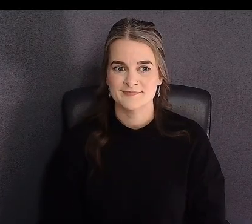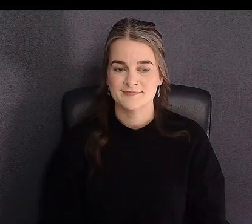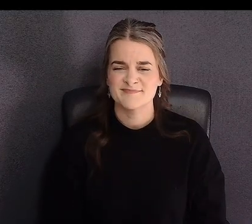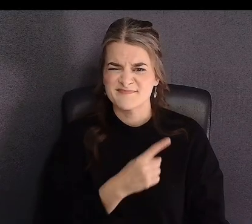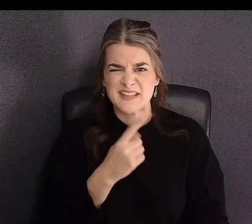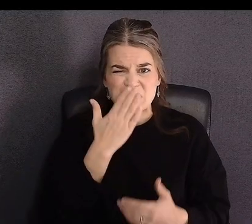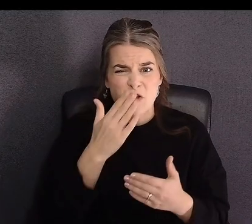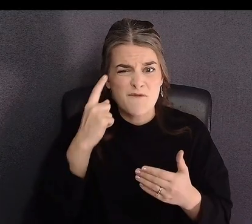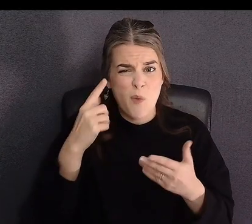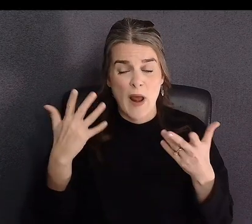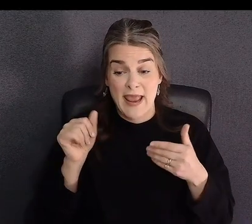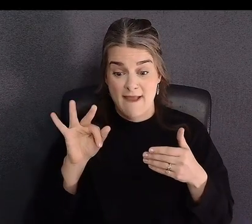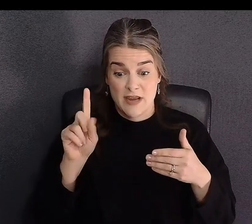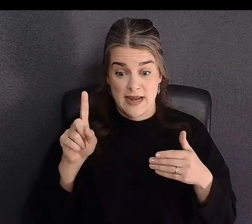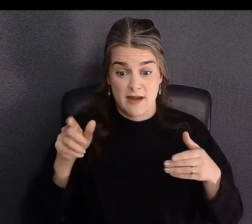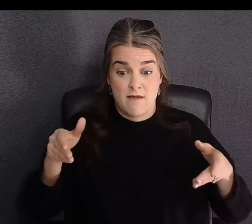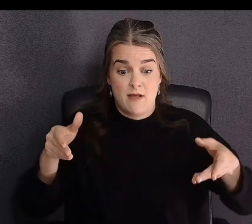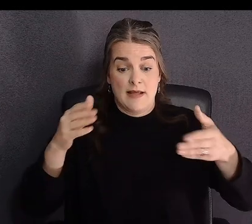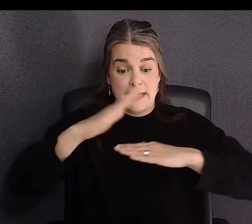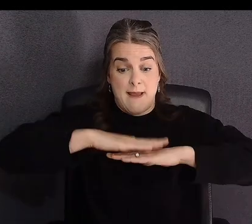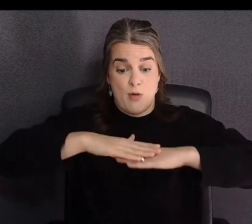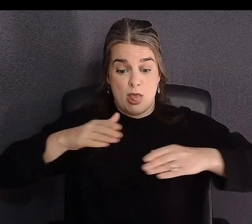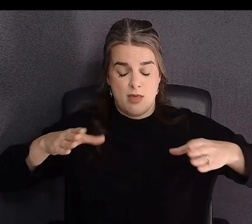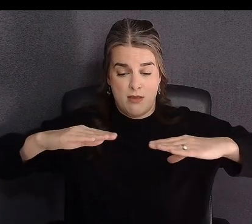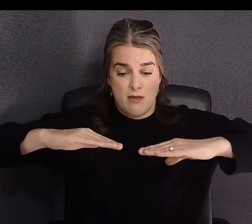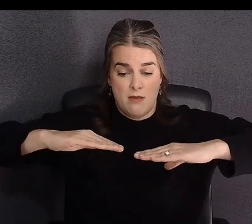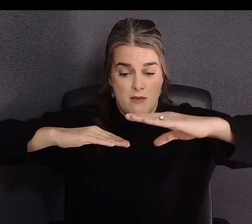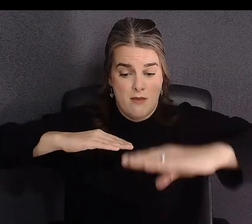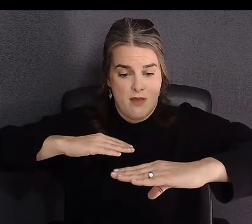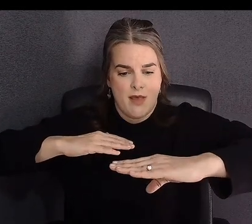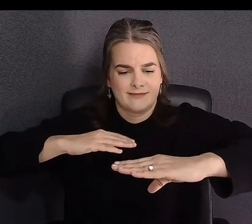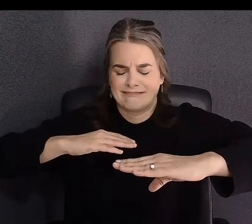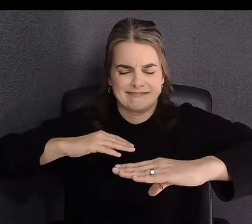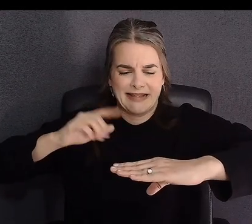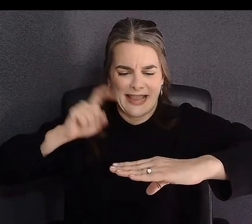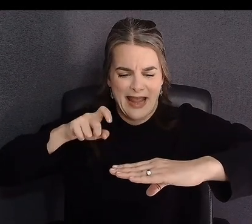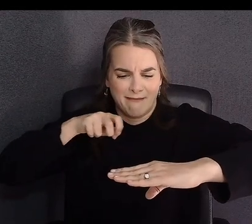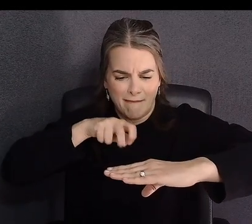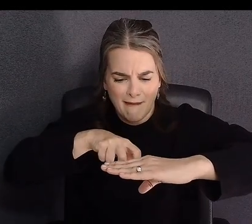to be that much closer-- Closer, yeah. than the table is. From here, we're going to move into some